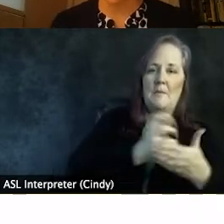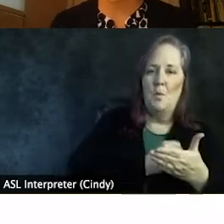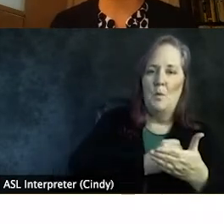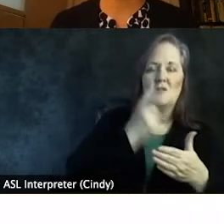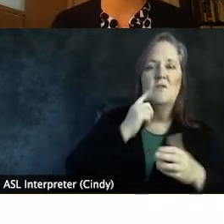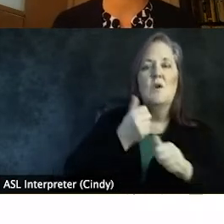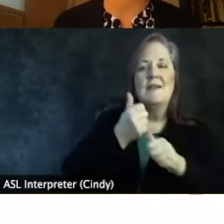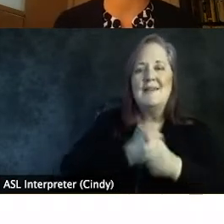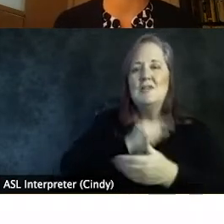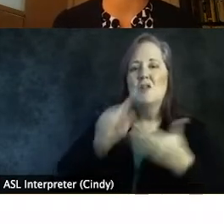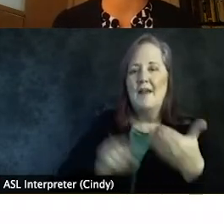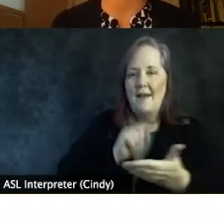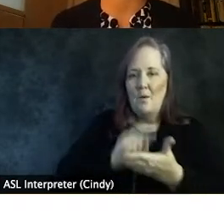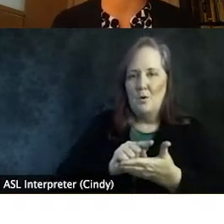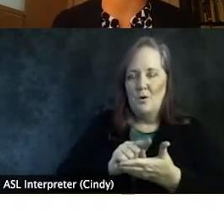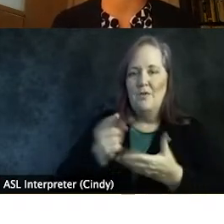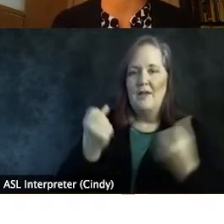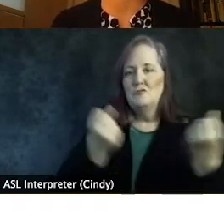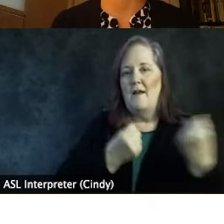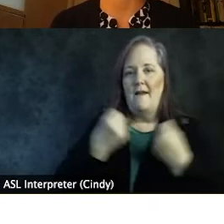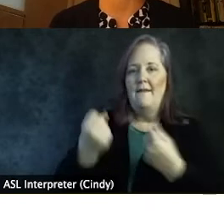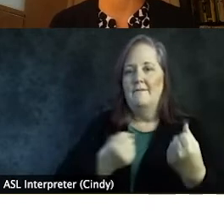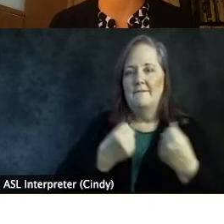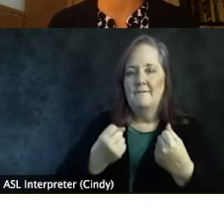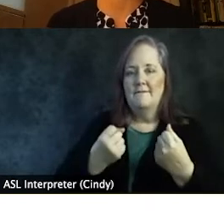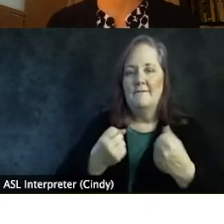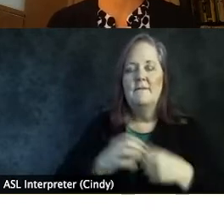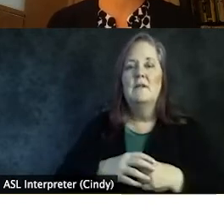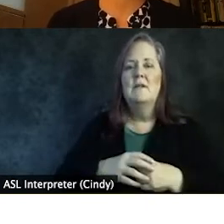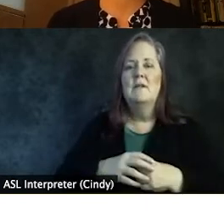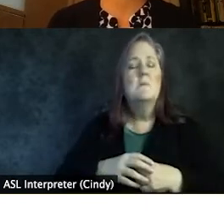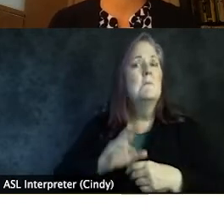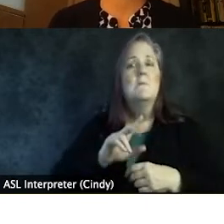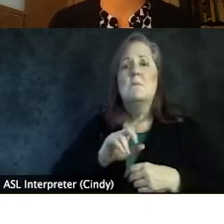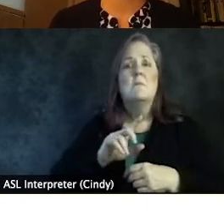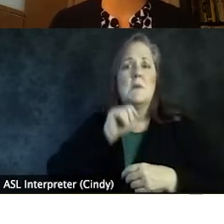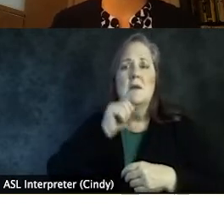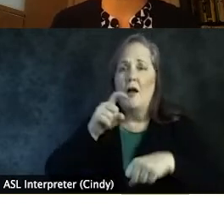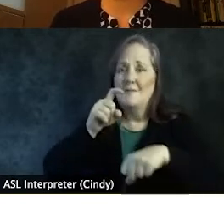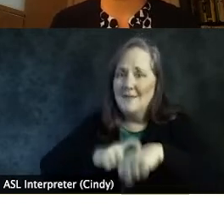in the state, each of which is overseen by a medical director who must be a Board Certified physician.